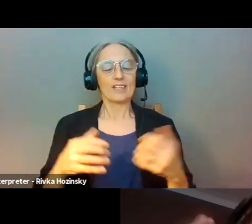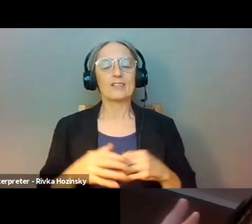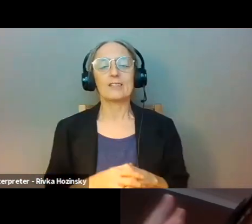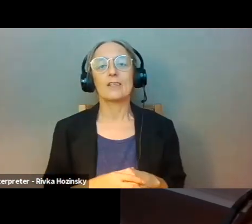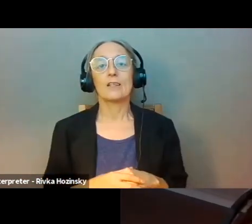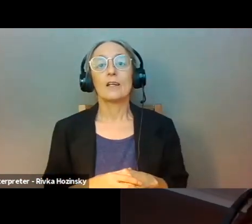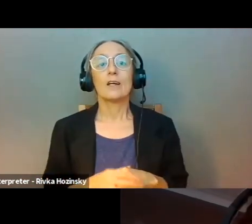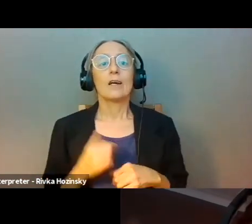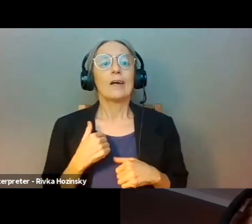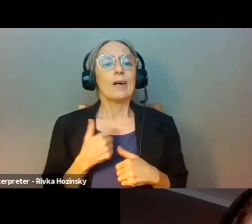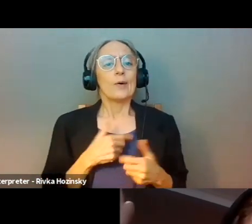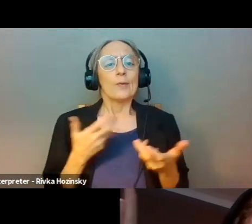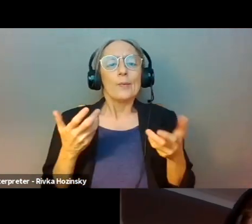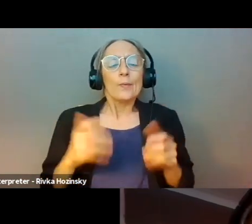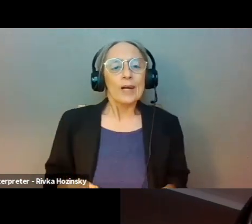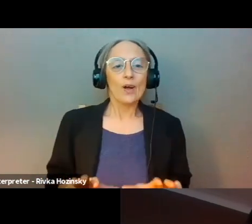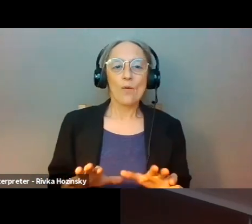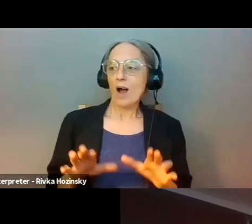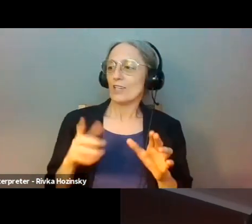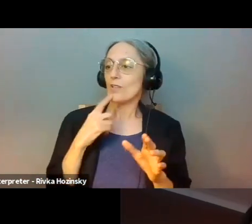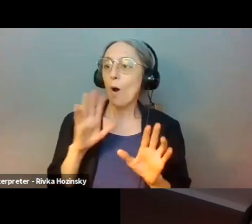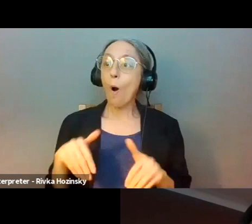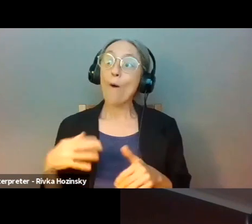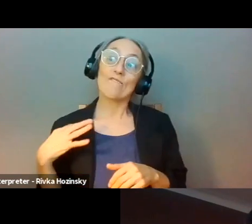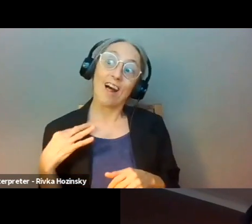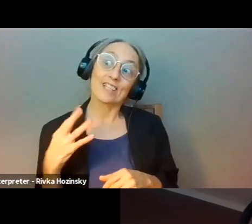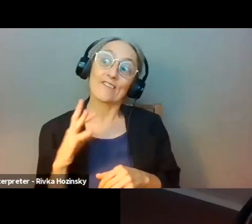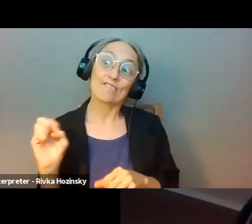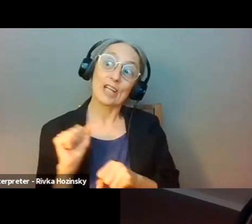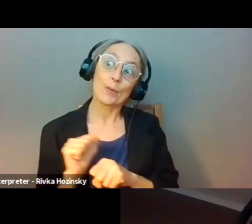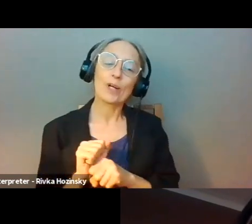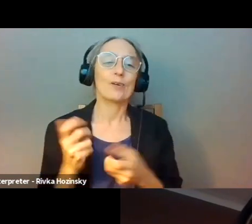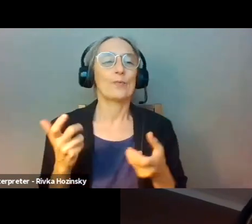anything on a volunteer basis when it comes to asking the disability community